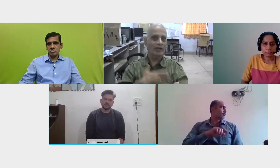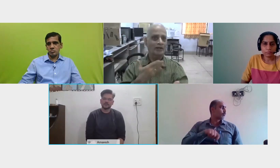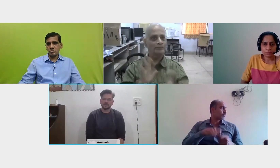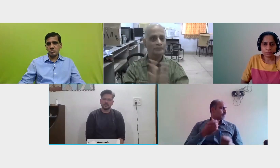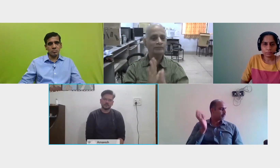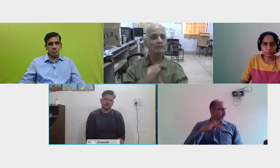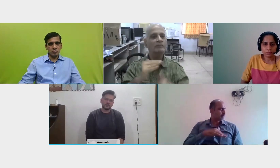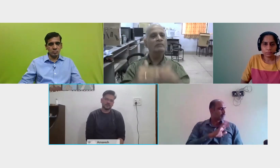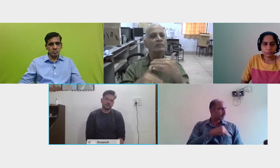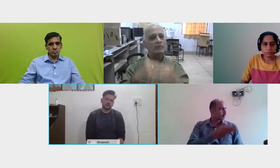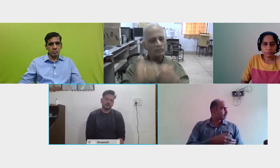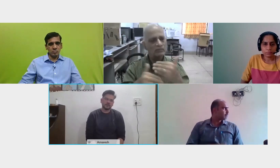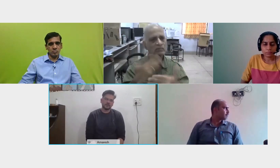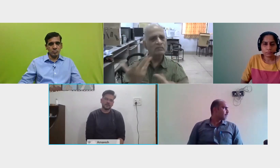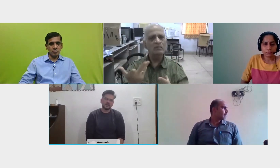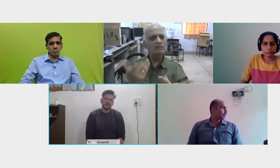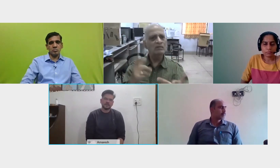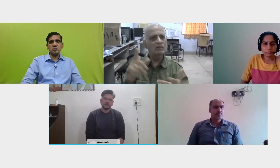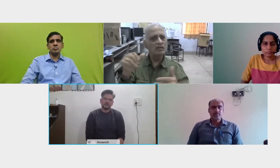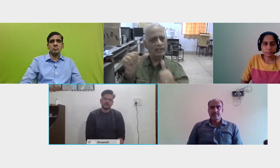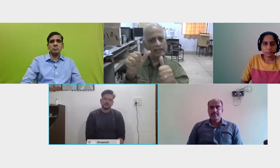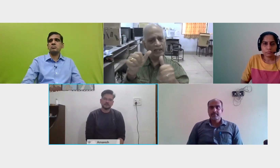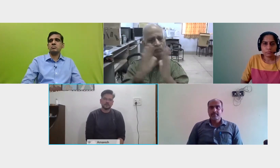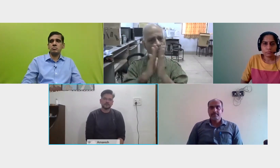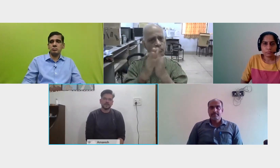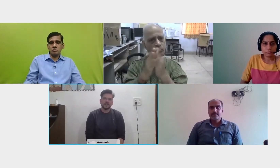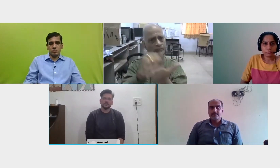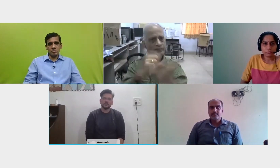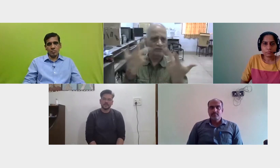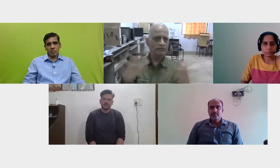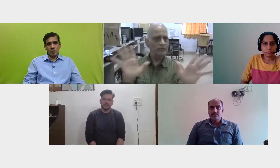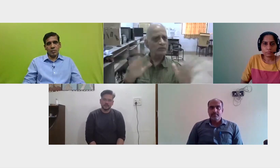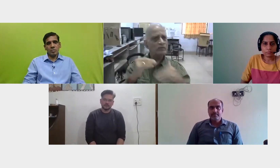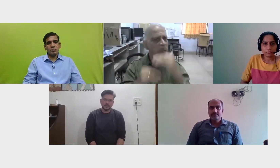sign language was you know documented. So that time I was very happy to see that kind